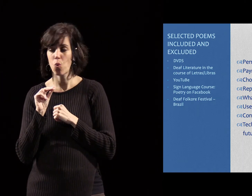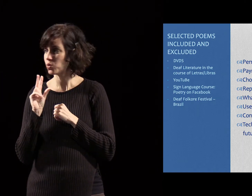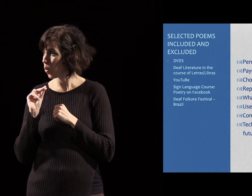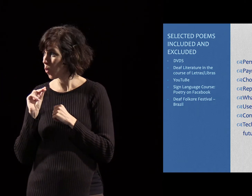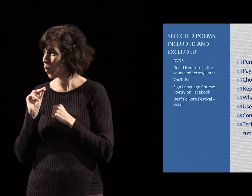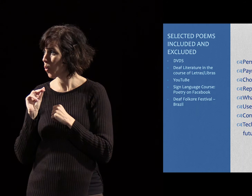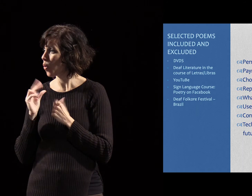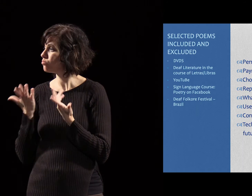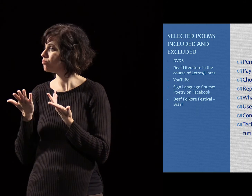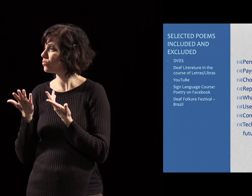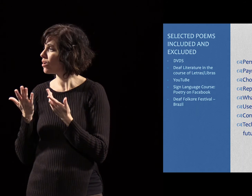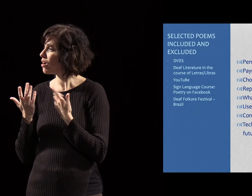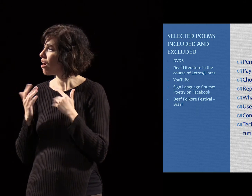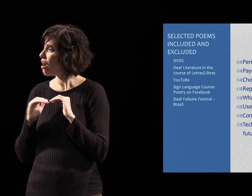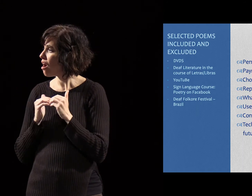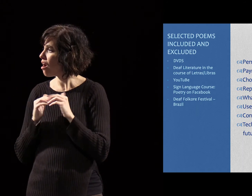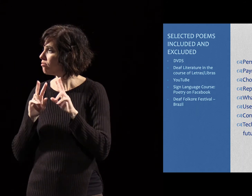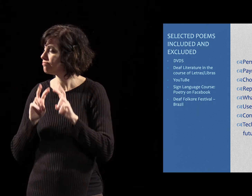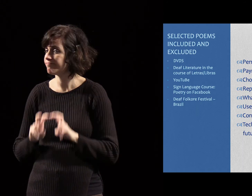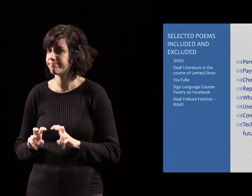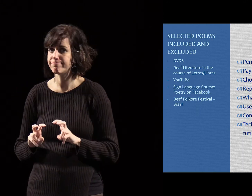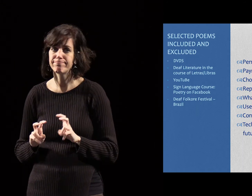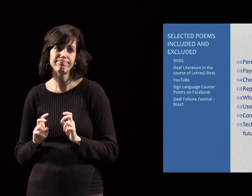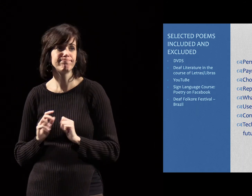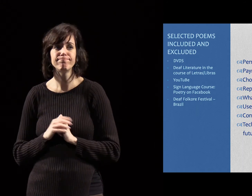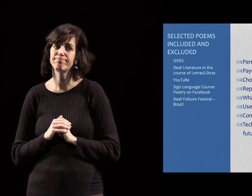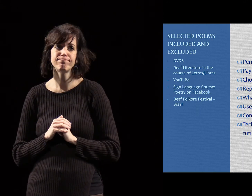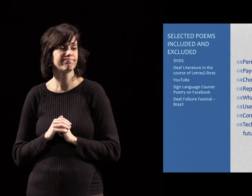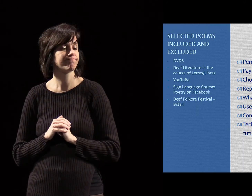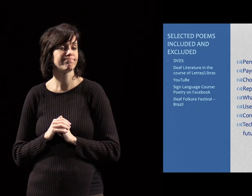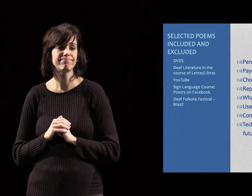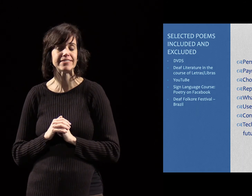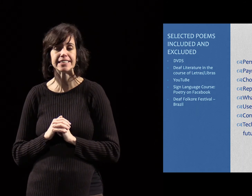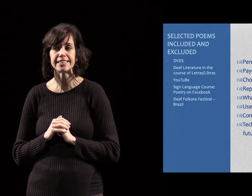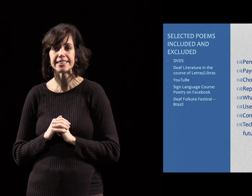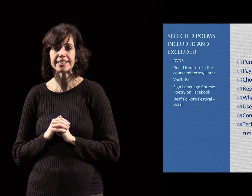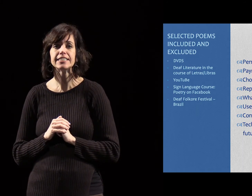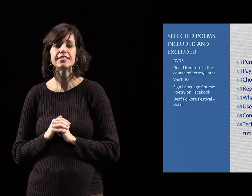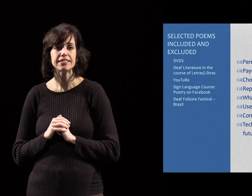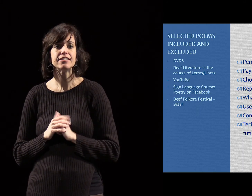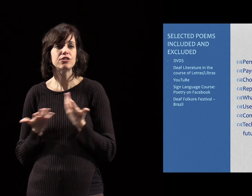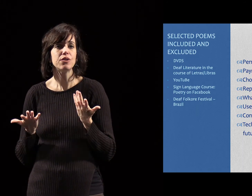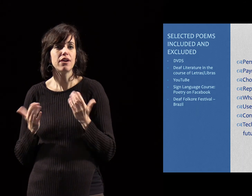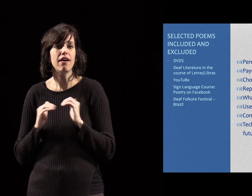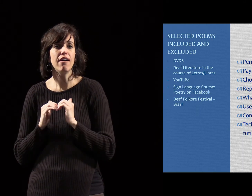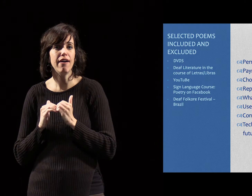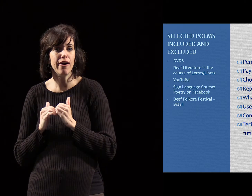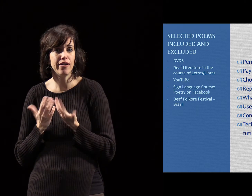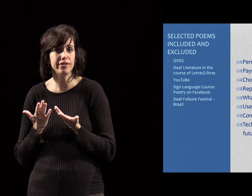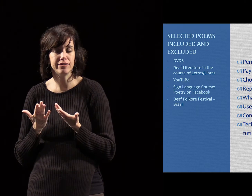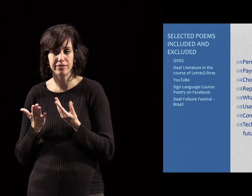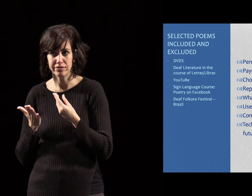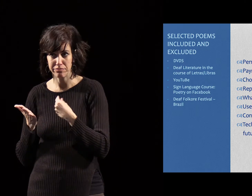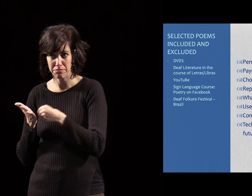And if people say no, you figure out what you can do to get around that and how do you do that.